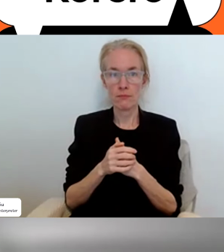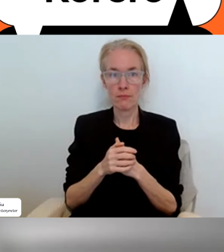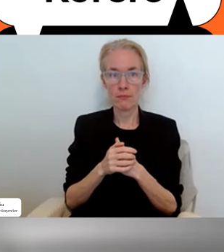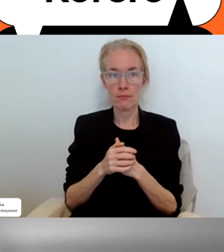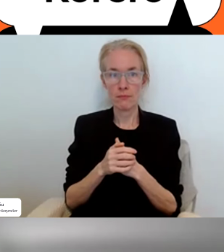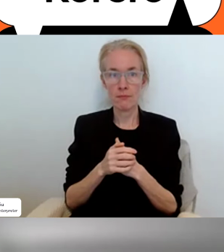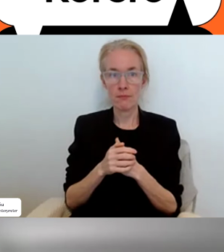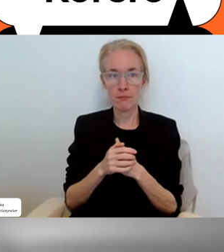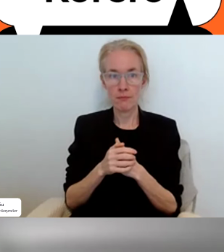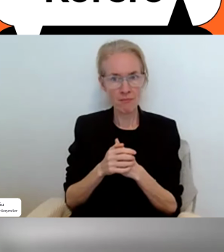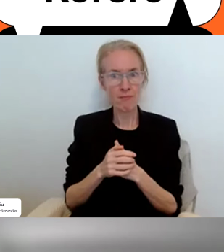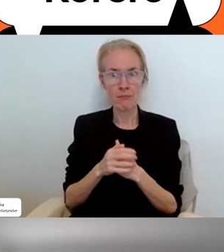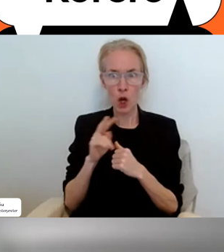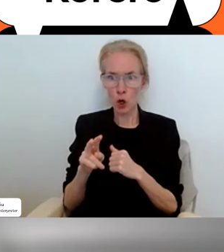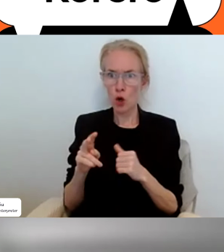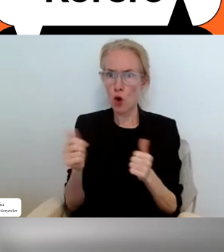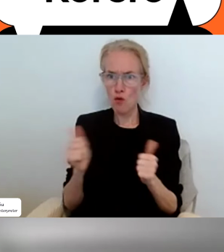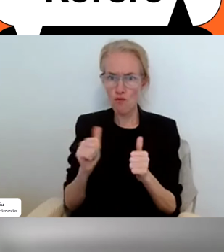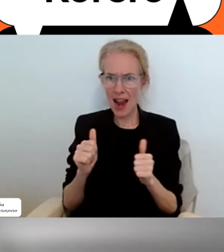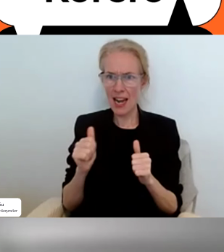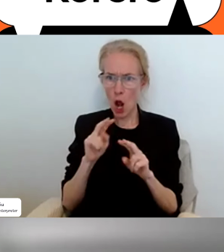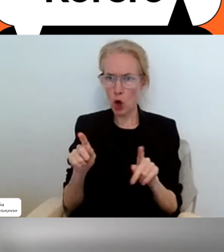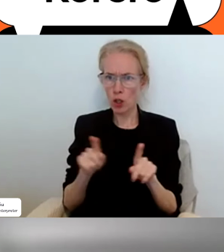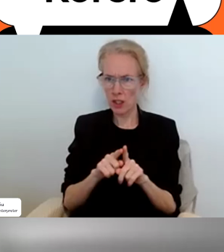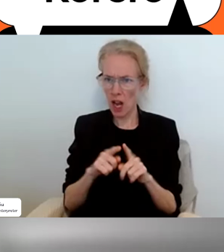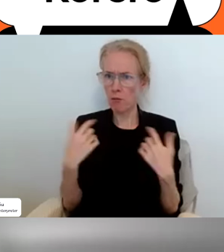for collaboration. Legislation is something that Access Matters